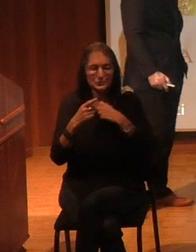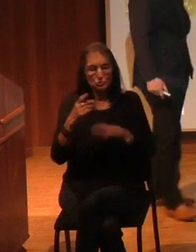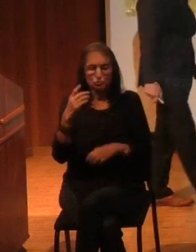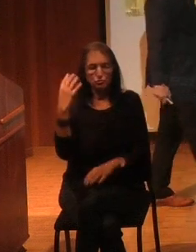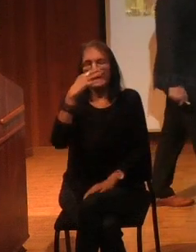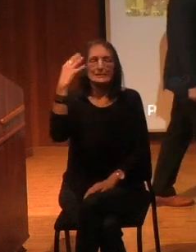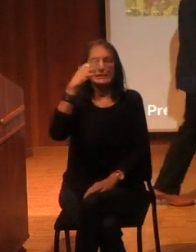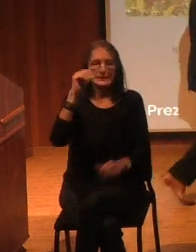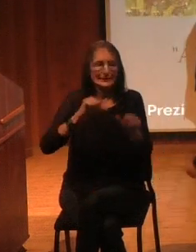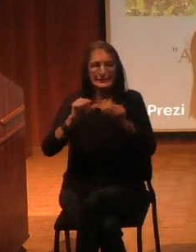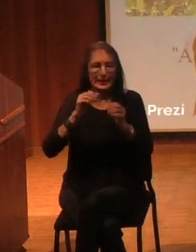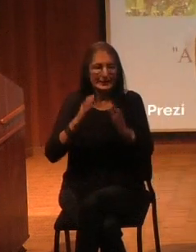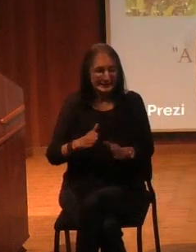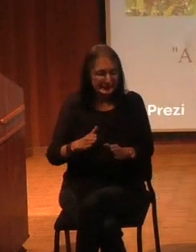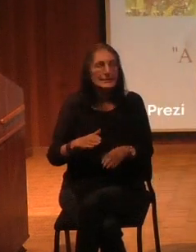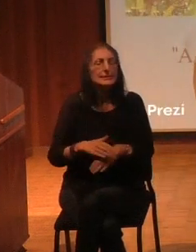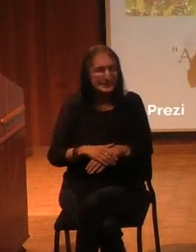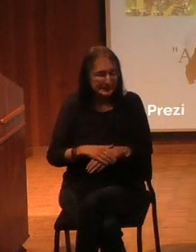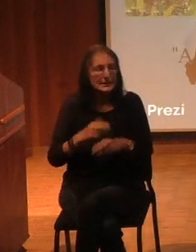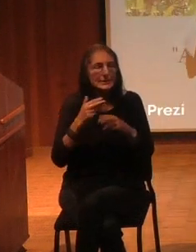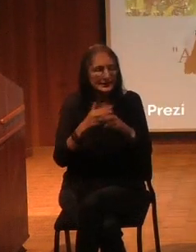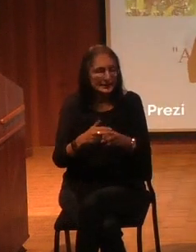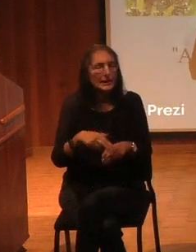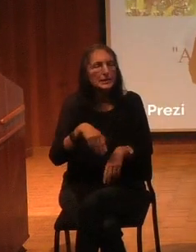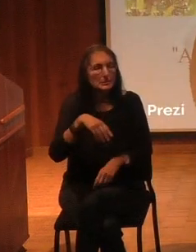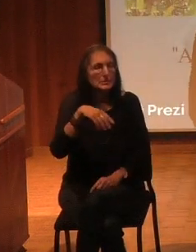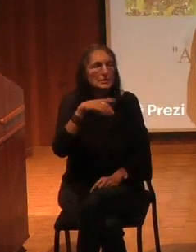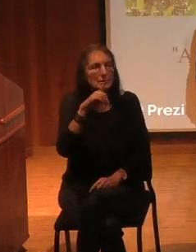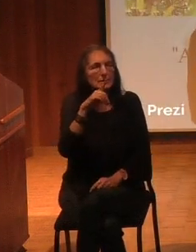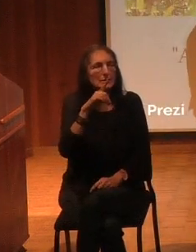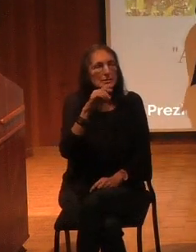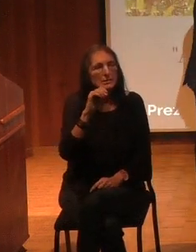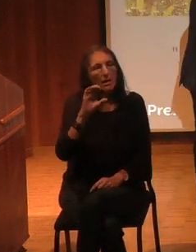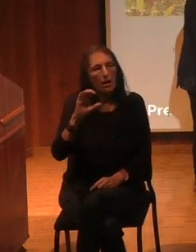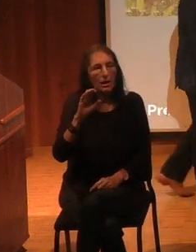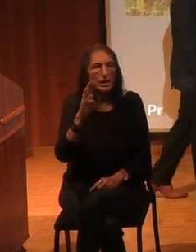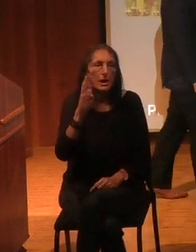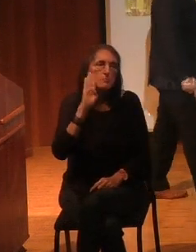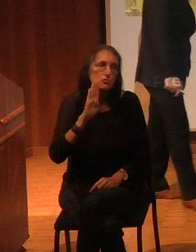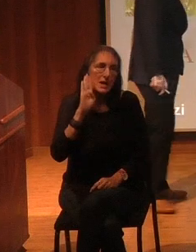named Doc Brown, played by Christopher Lloyd, who actually, it's his birthday today incidentally. I just found out.